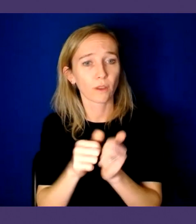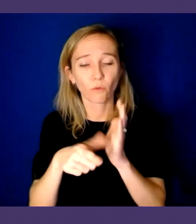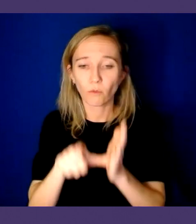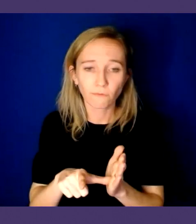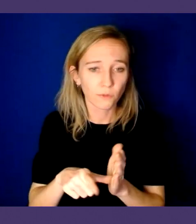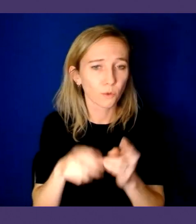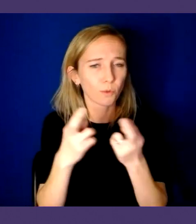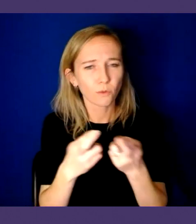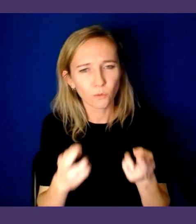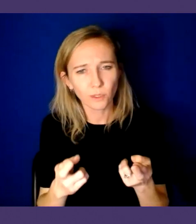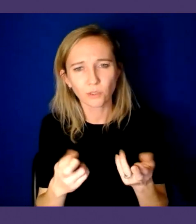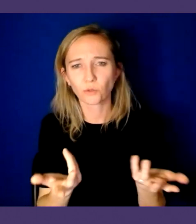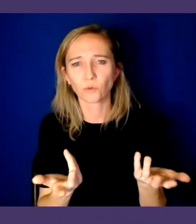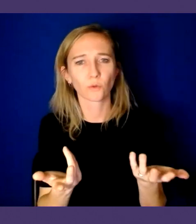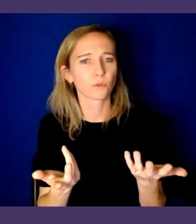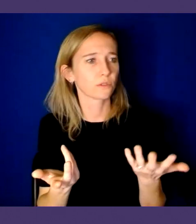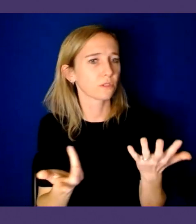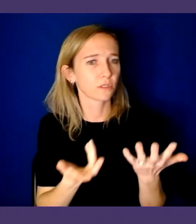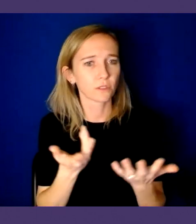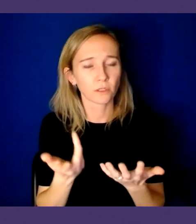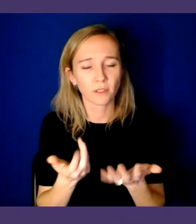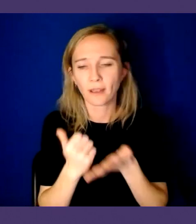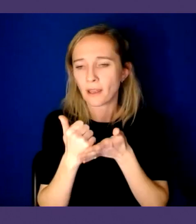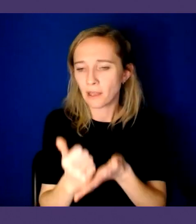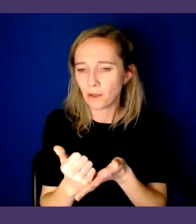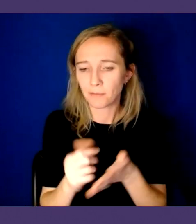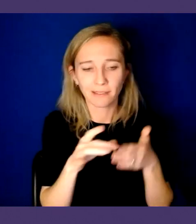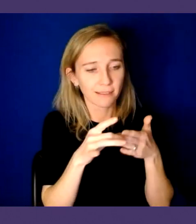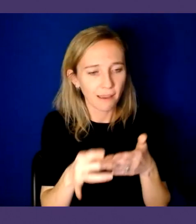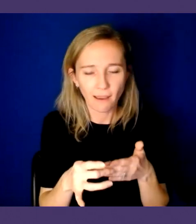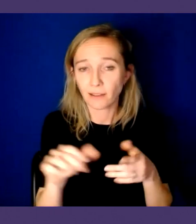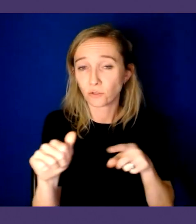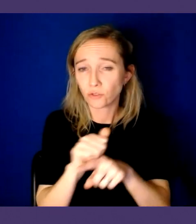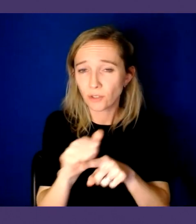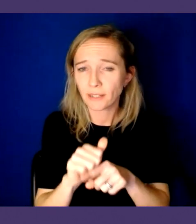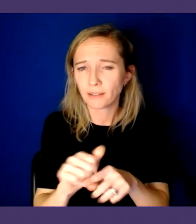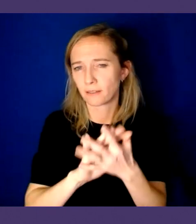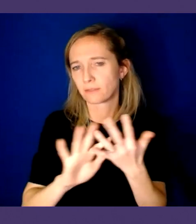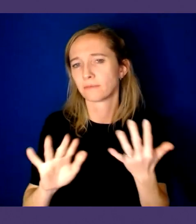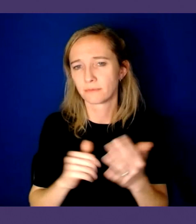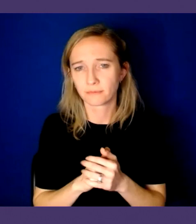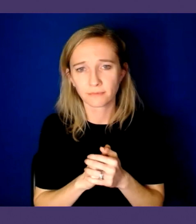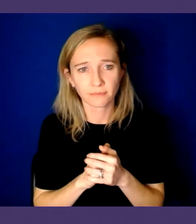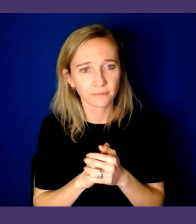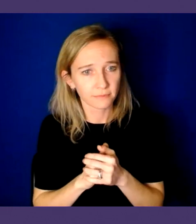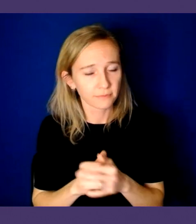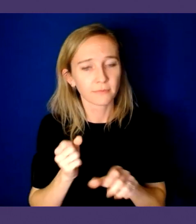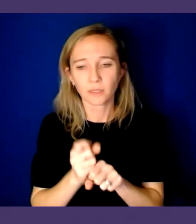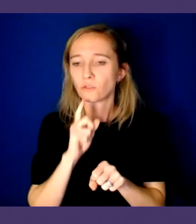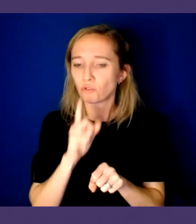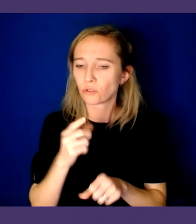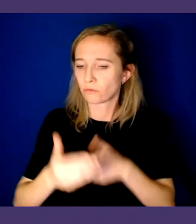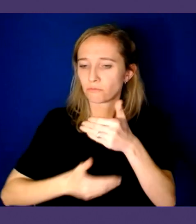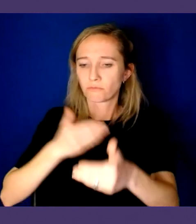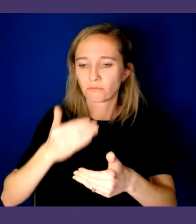helping guide trainings, etc, to ensure that it continues to be relevant for the community.